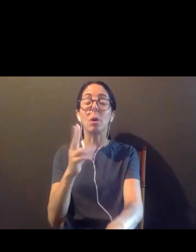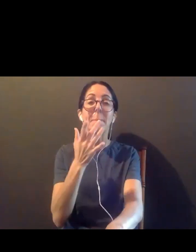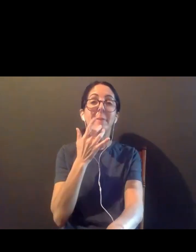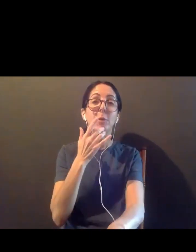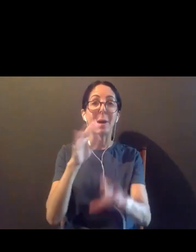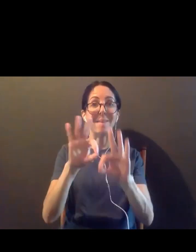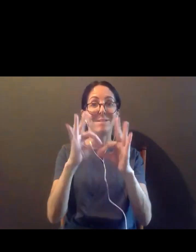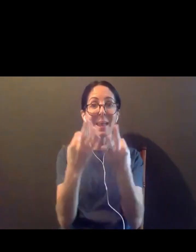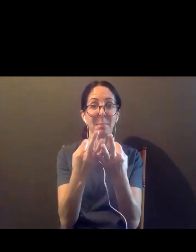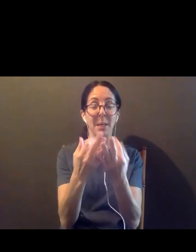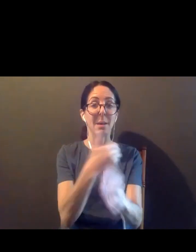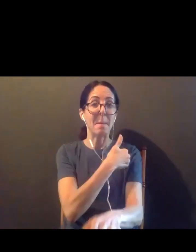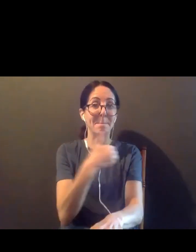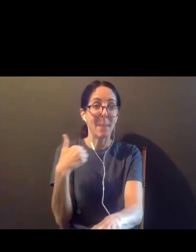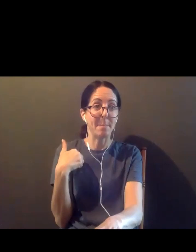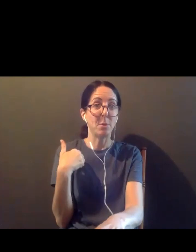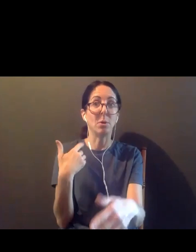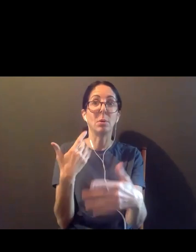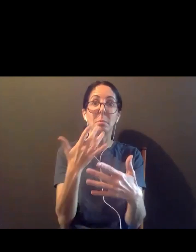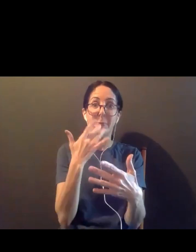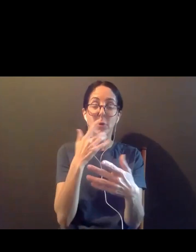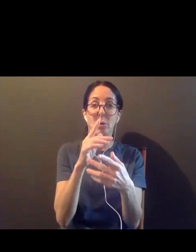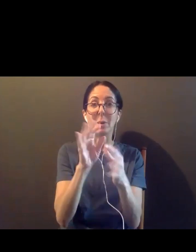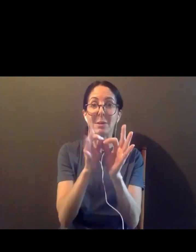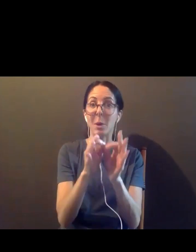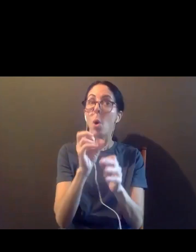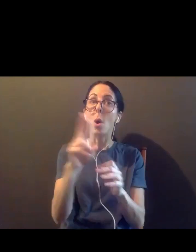and wants to interpret for you, or we can give you an interpreter to participate.